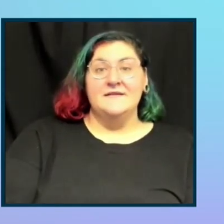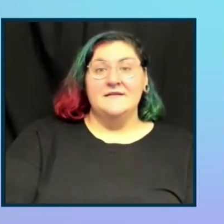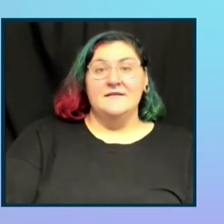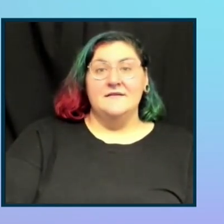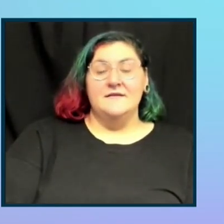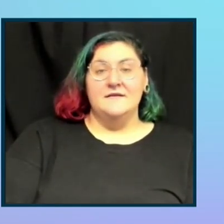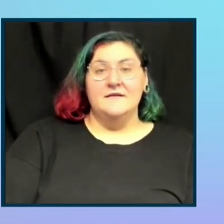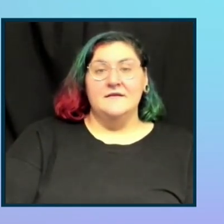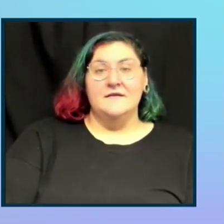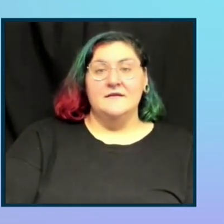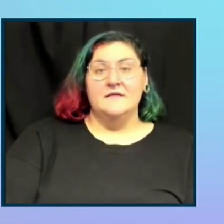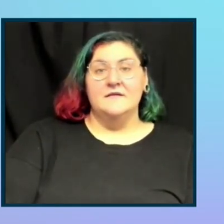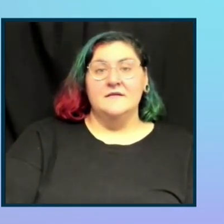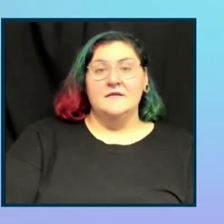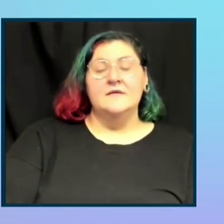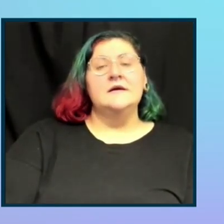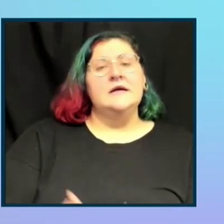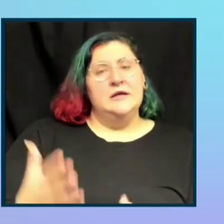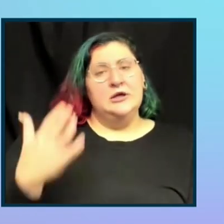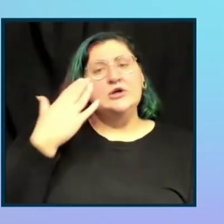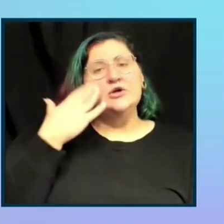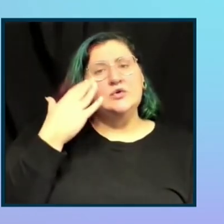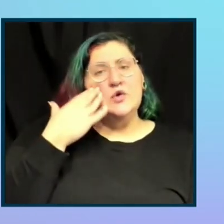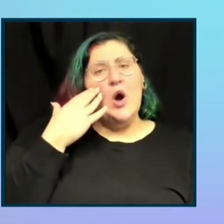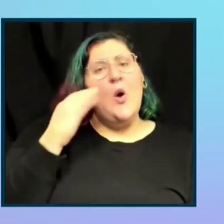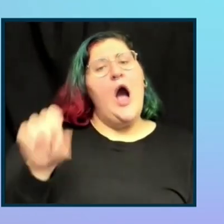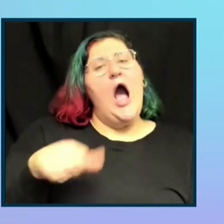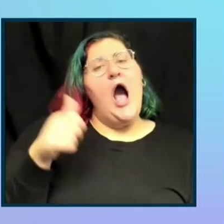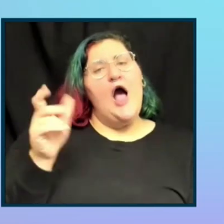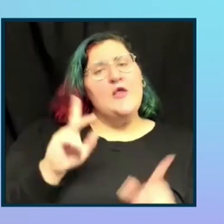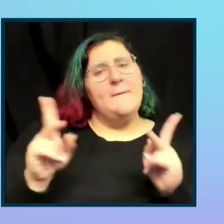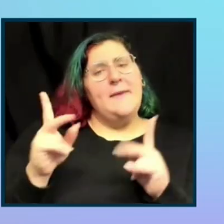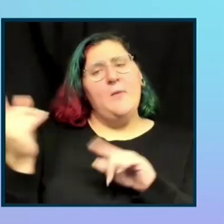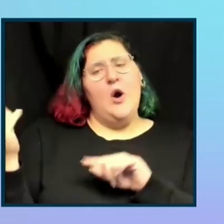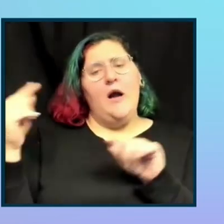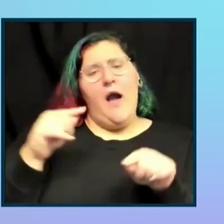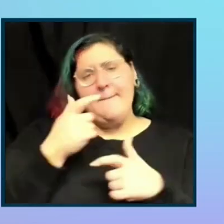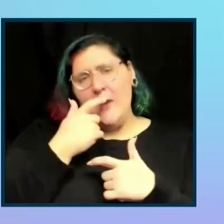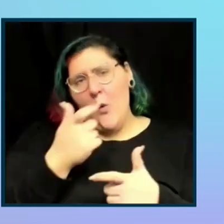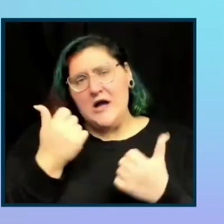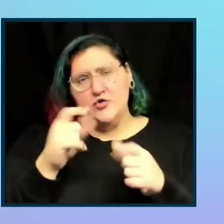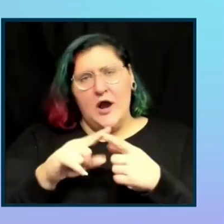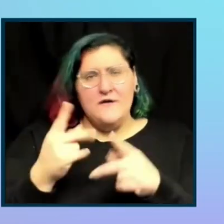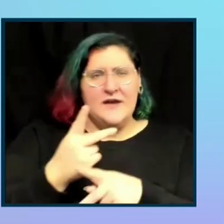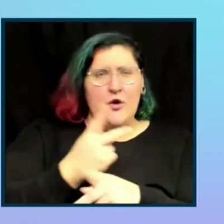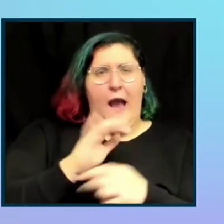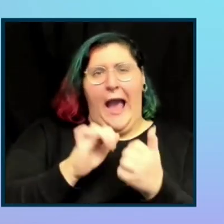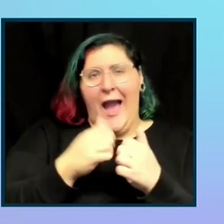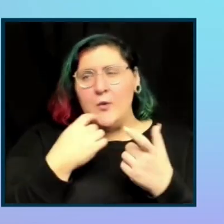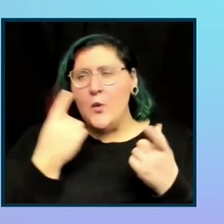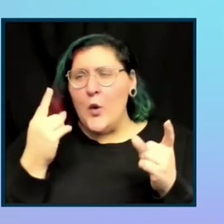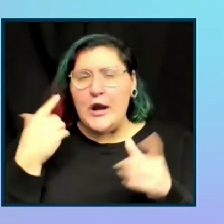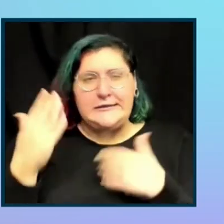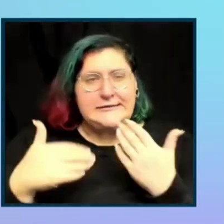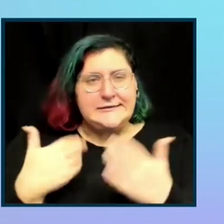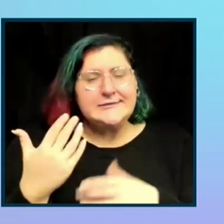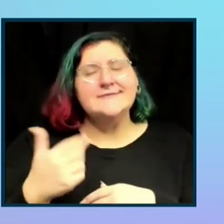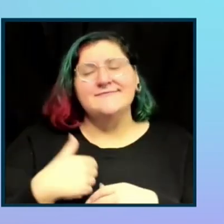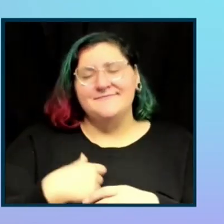come along to these to find out, you know, how everything ticks really. I thought that was very cool as well. So let's get into some questions.